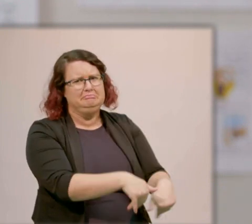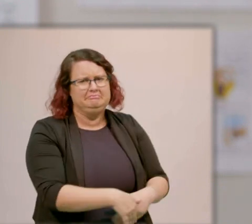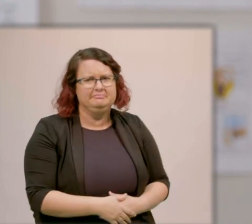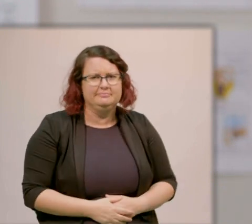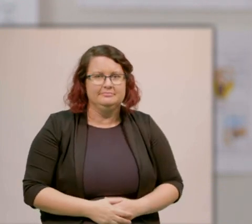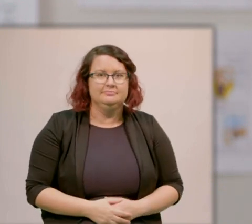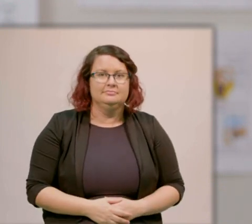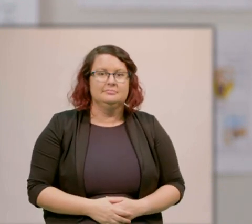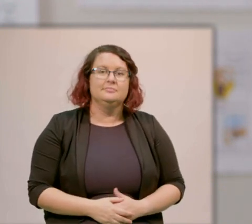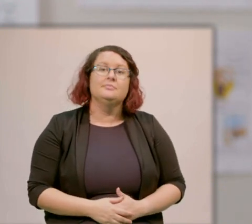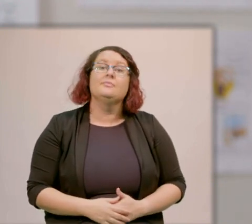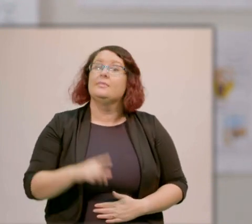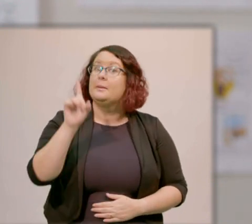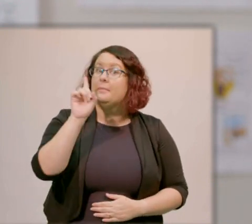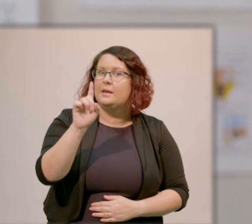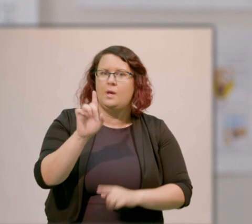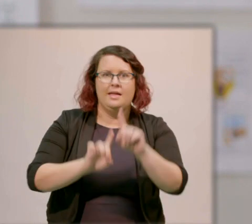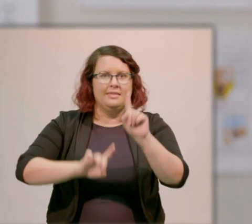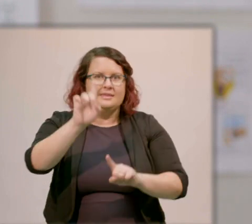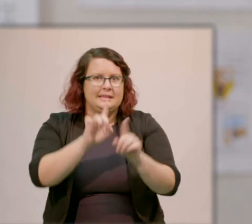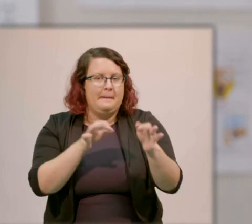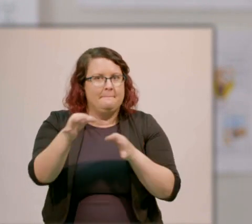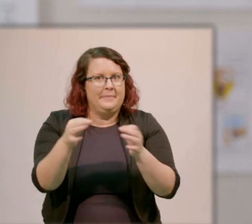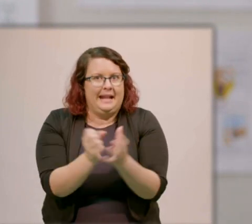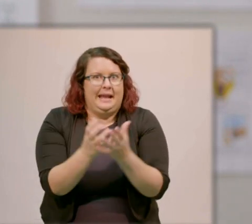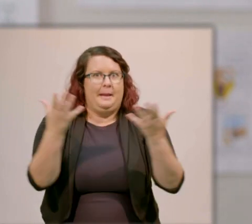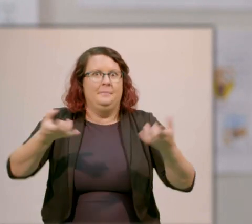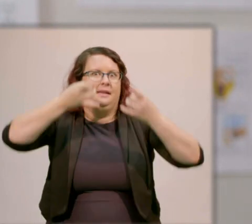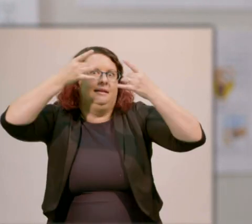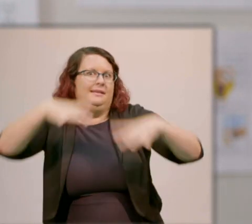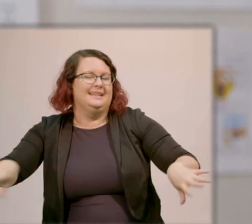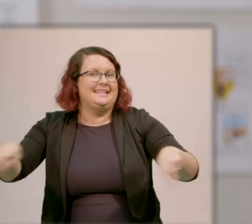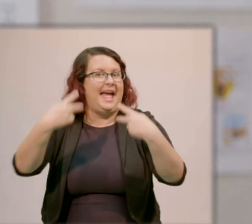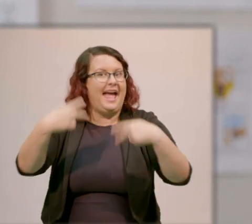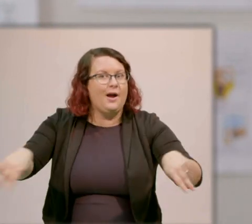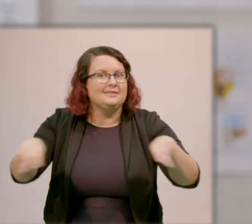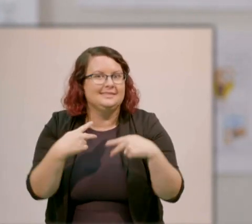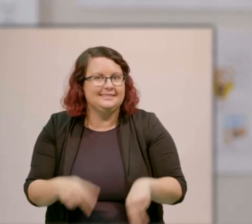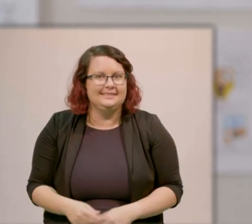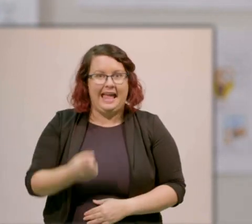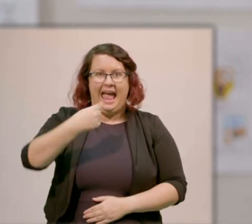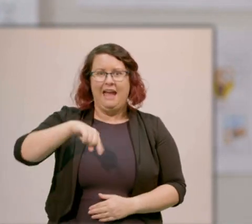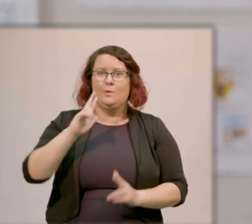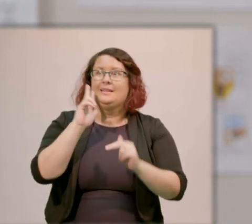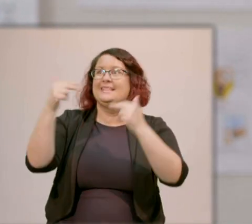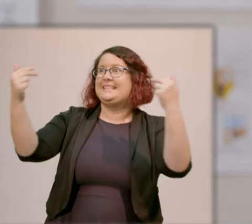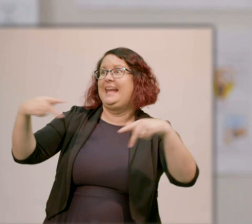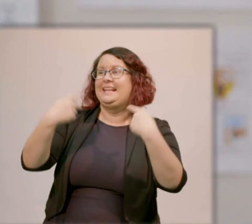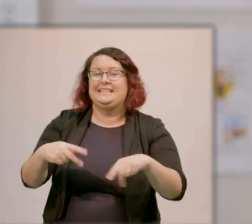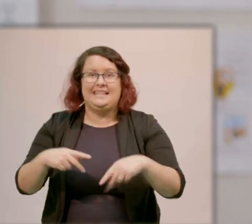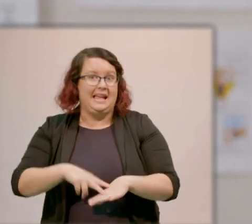Meanwhile, the city was planning a big day out, where everyone could sing, dance, jump, shout.